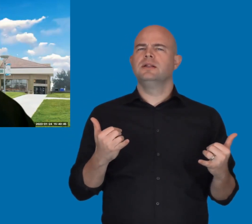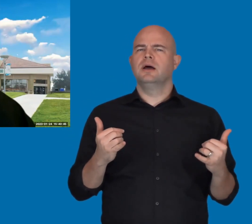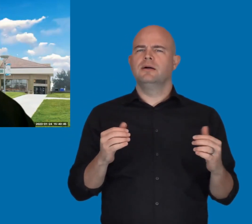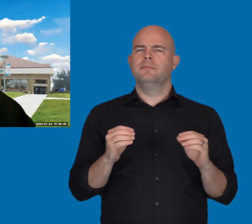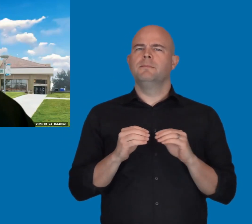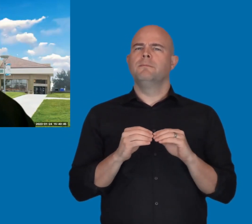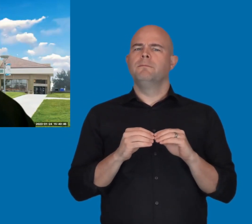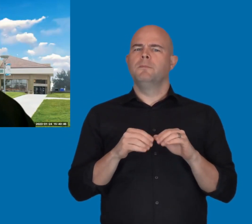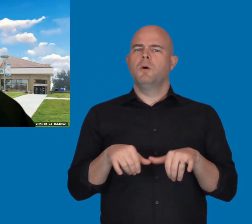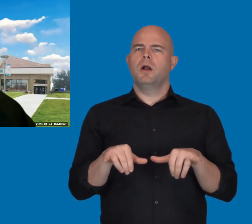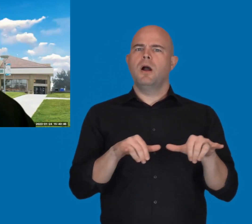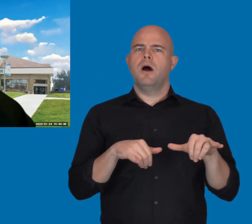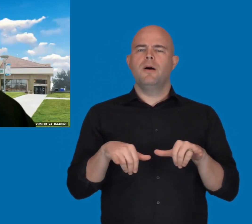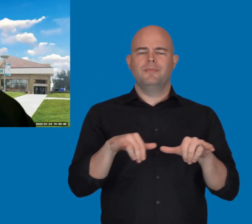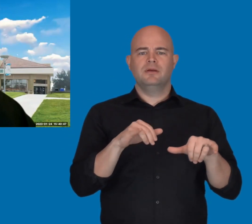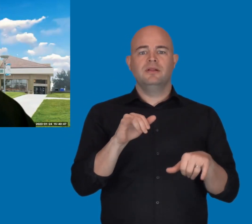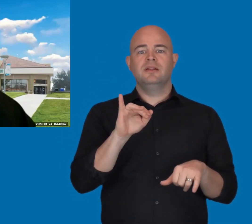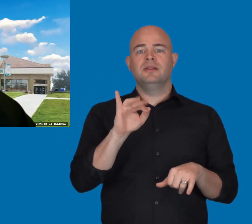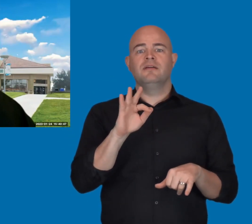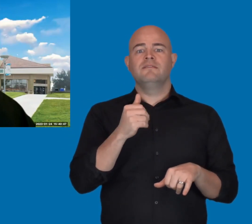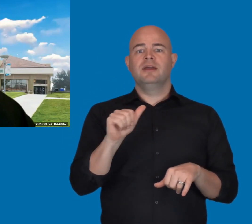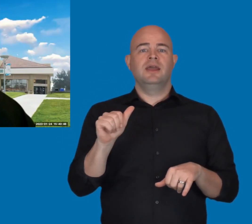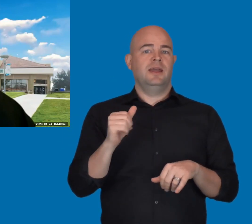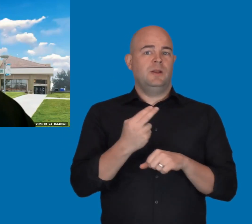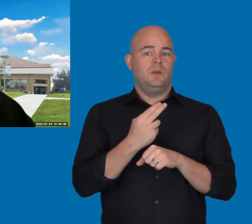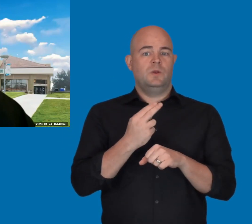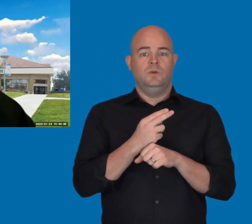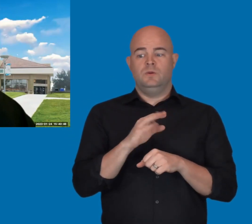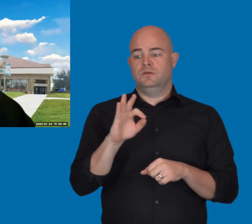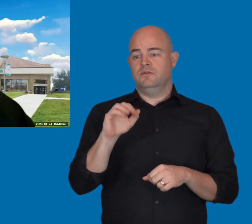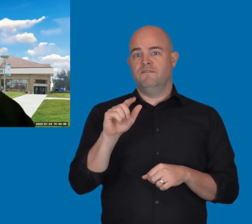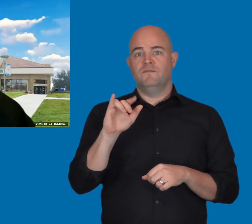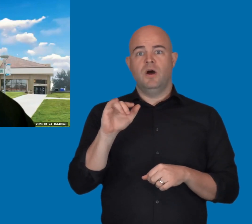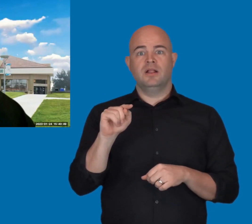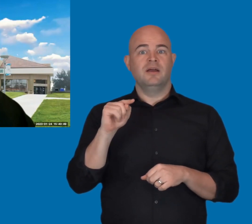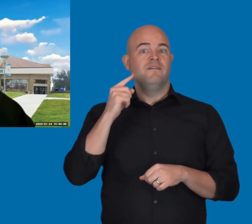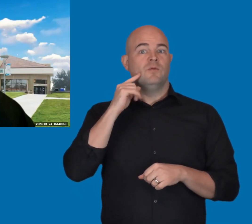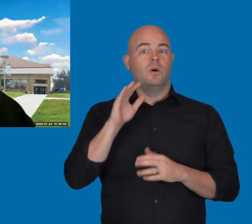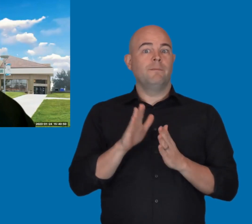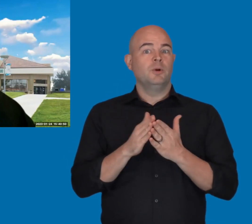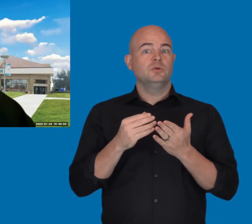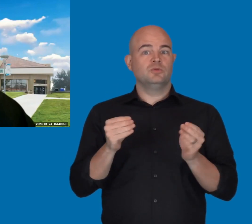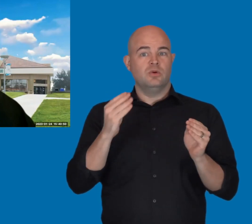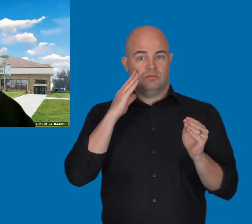and trying to figure out who is doing what is going to be our next hurdle.